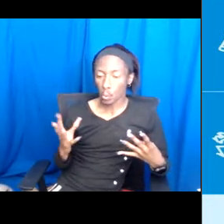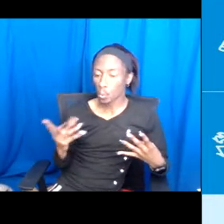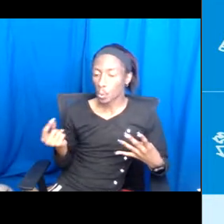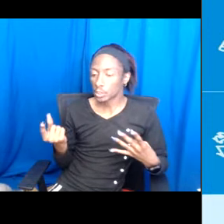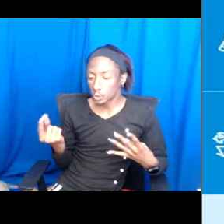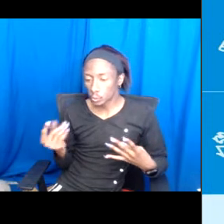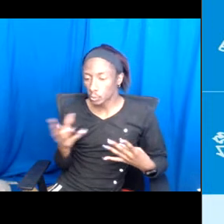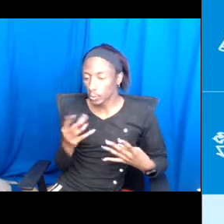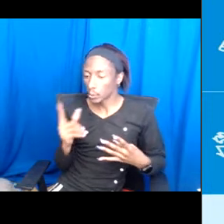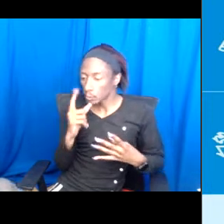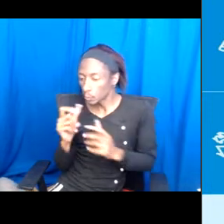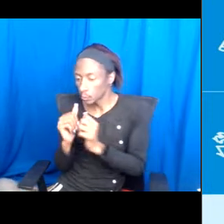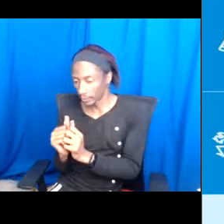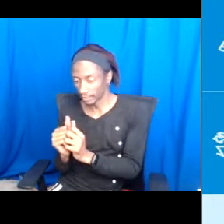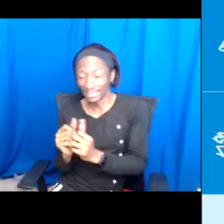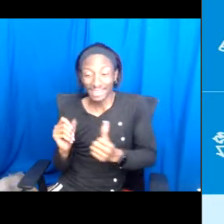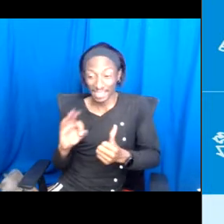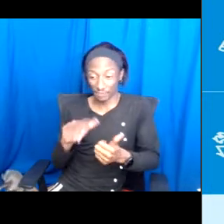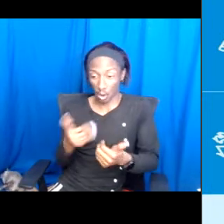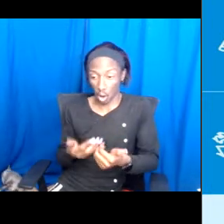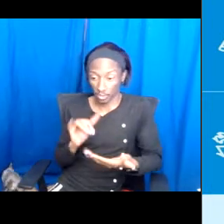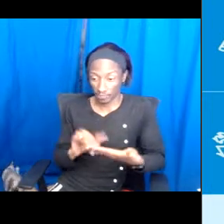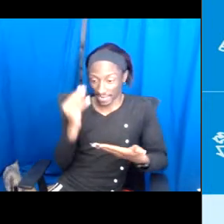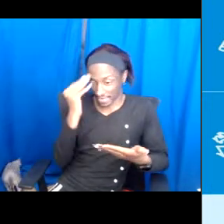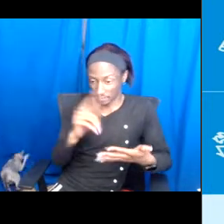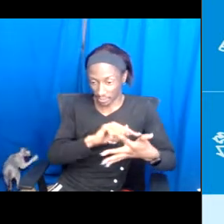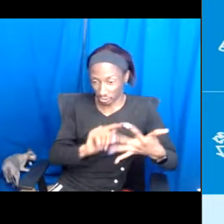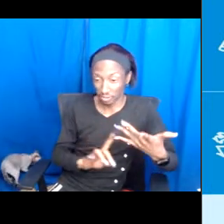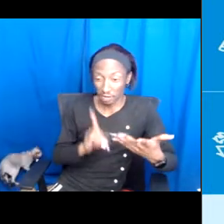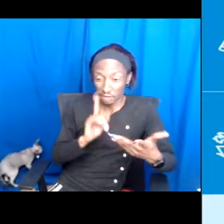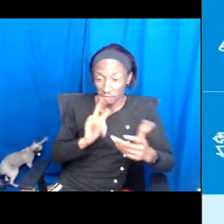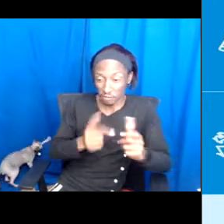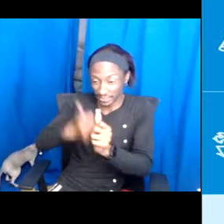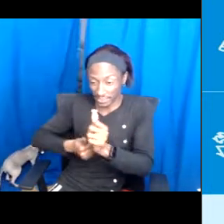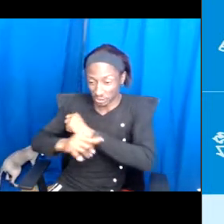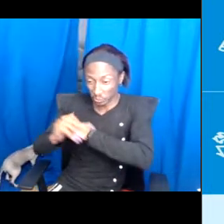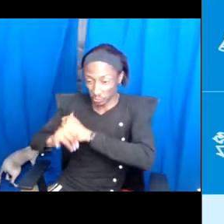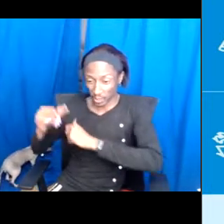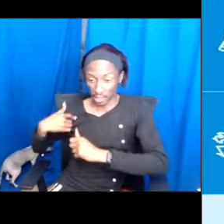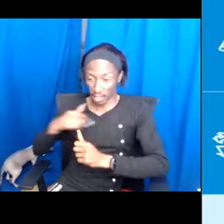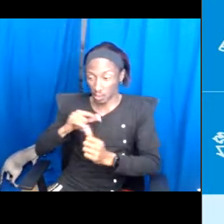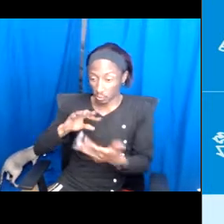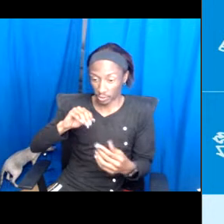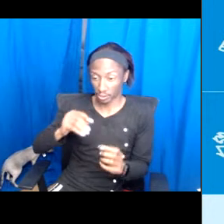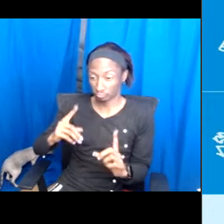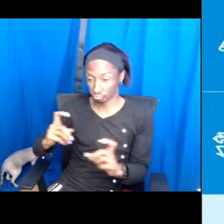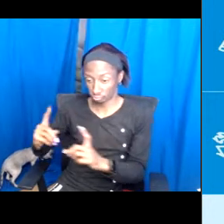And if you take all that sort of information for every whale that we photograph. And every whale that every research team photograph.